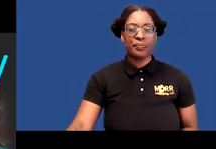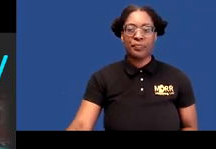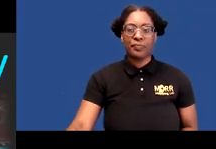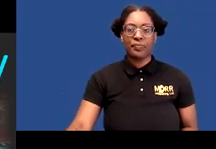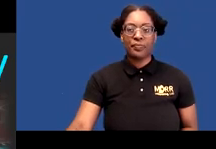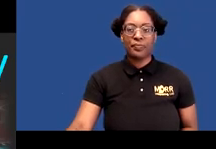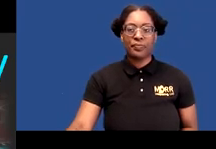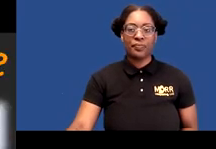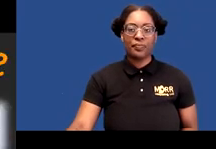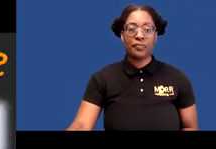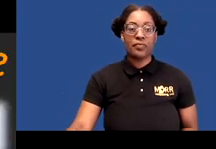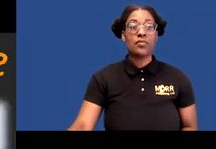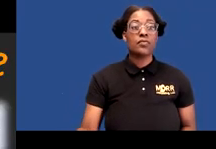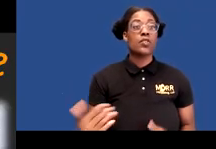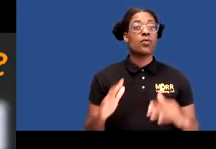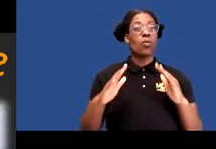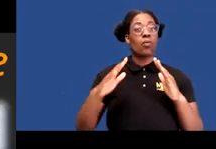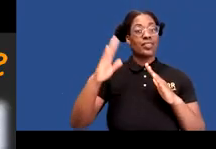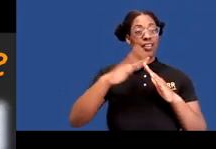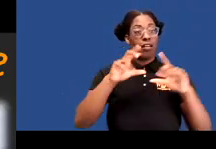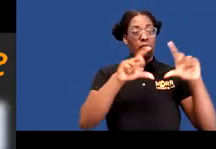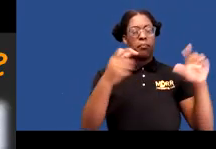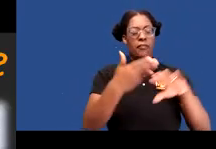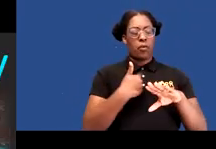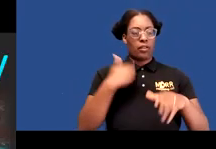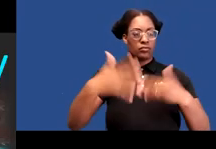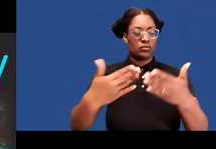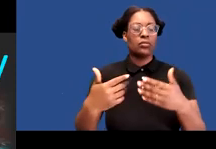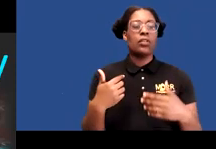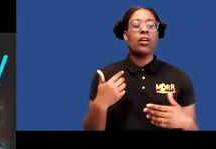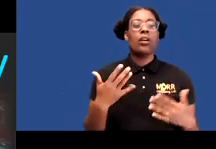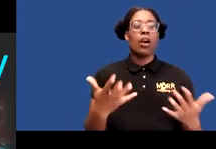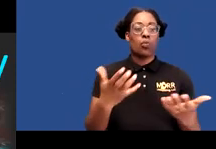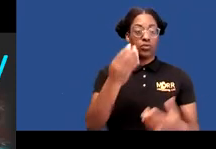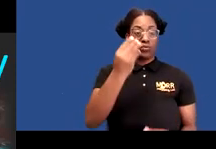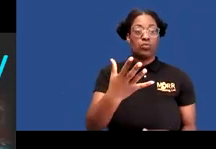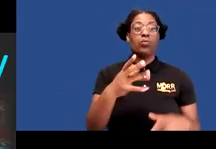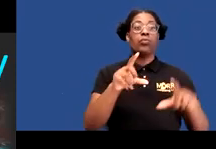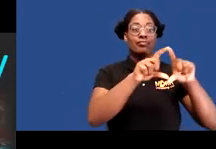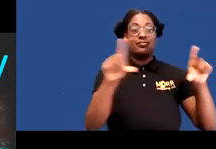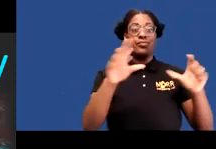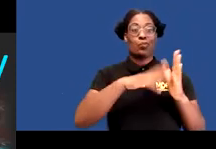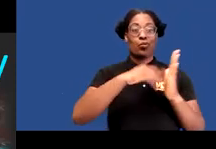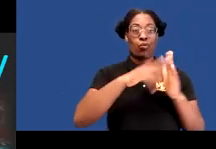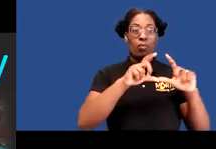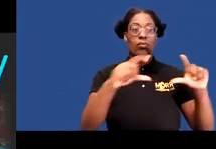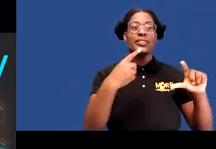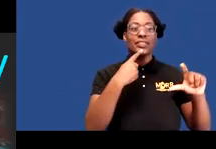At the top, before I move to the next screen, I do want to note the mural here. It says "Do the right thing" at the top,